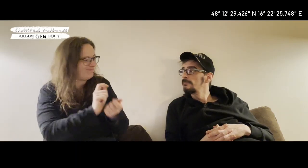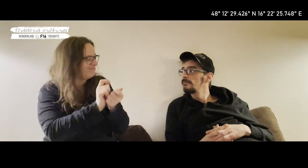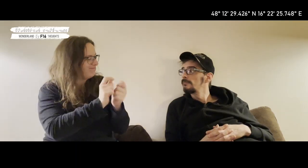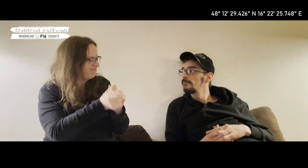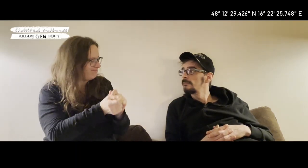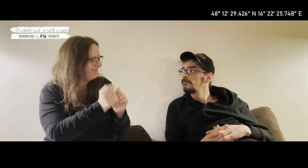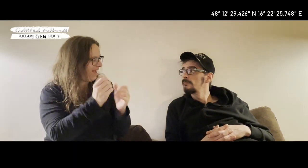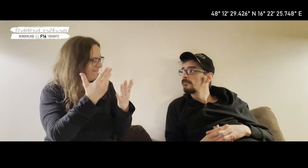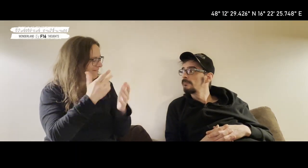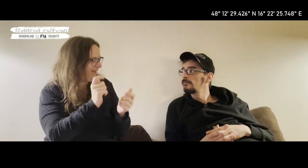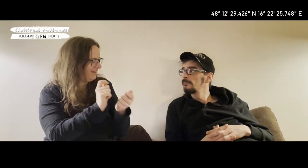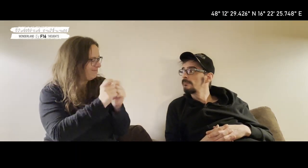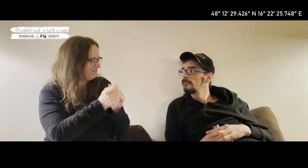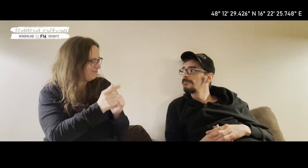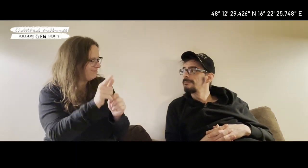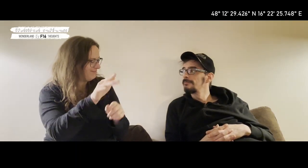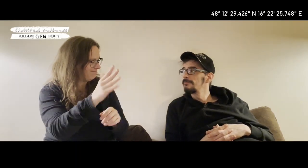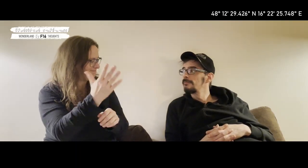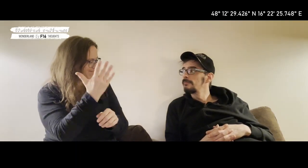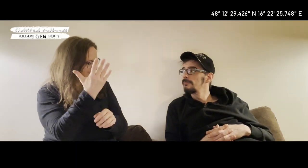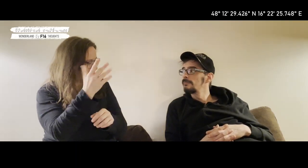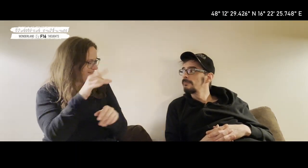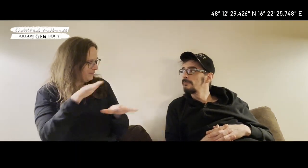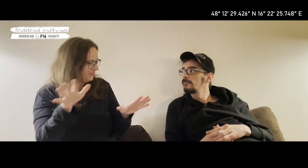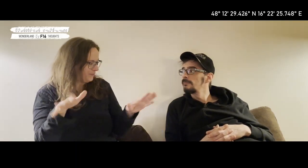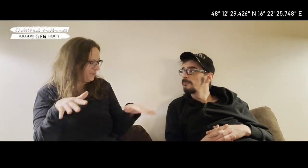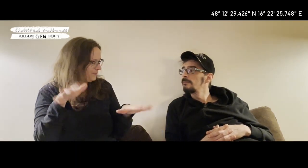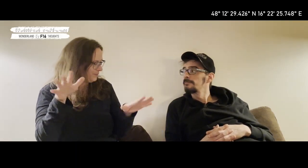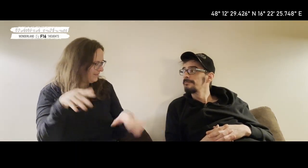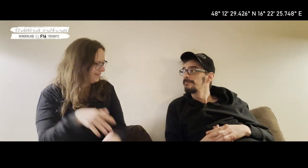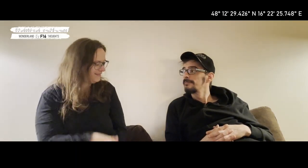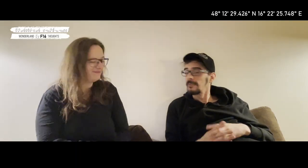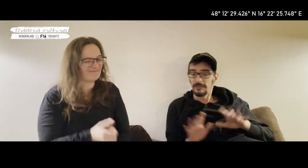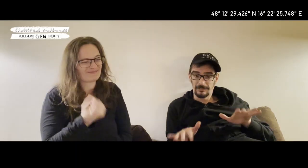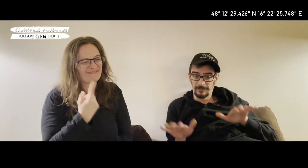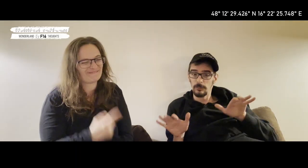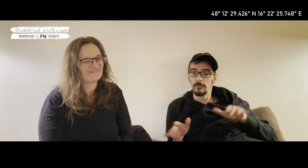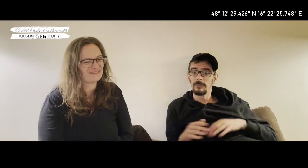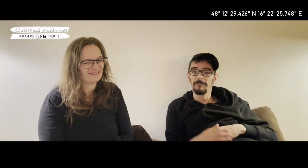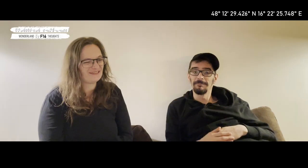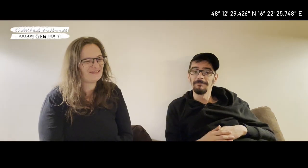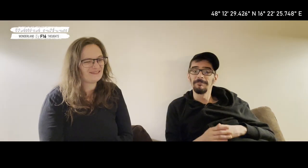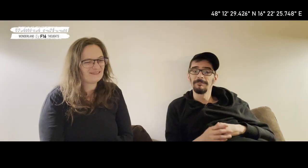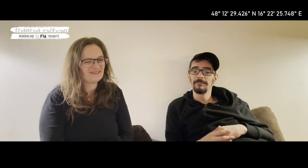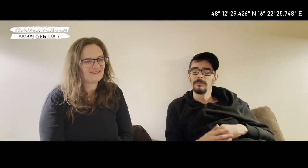that it floats so dreamily, This is how the floating effect was implemented. This is really extraordinary.